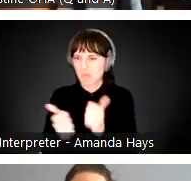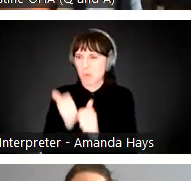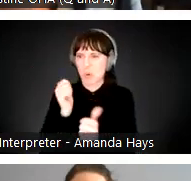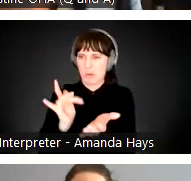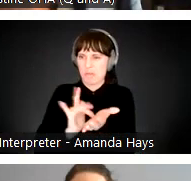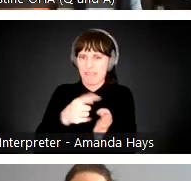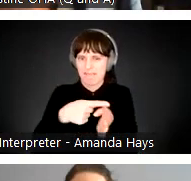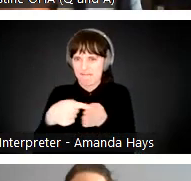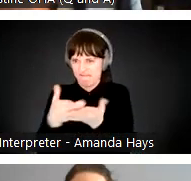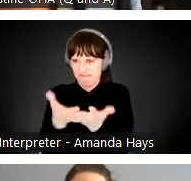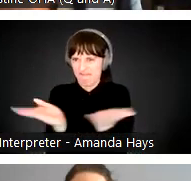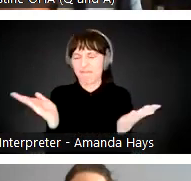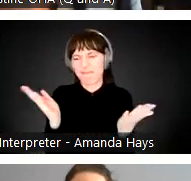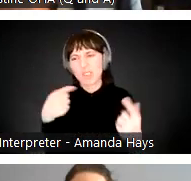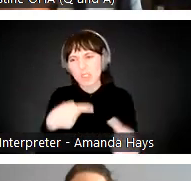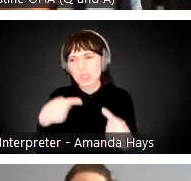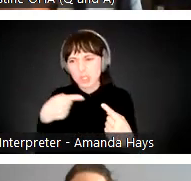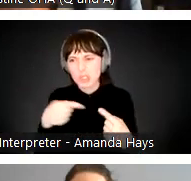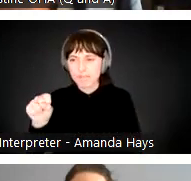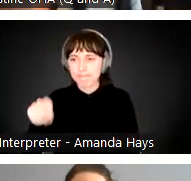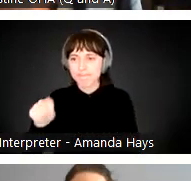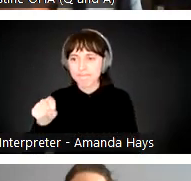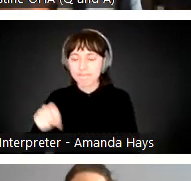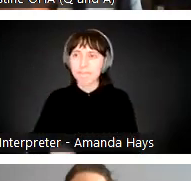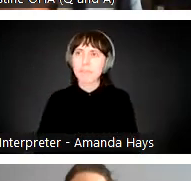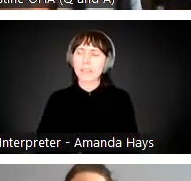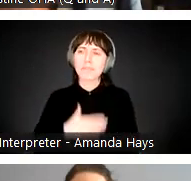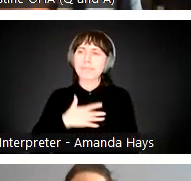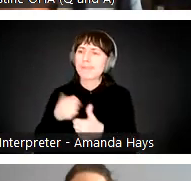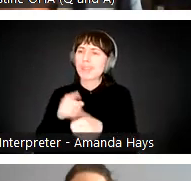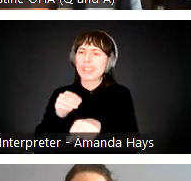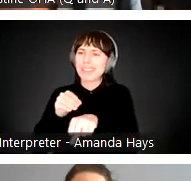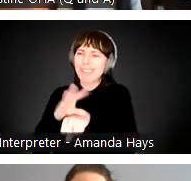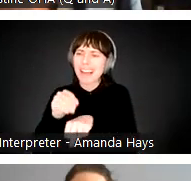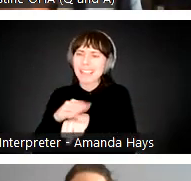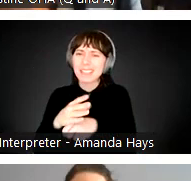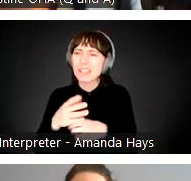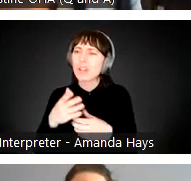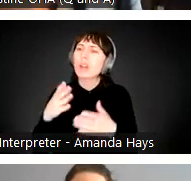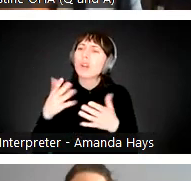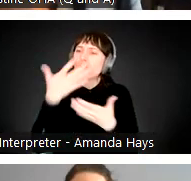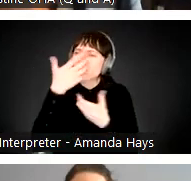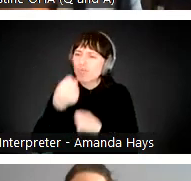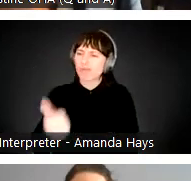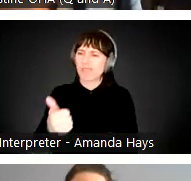patients, first of all, is to sort of- don't, if you trust- first of all, trust